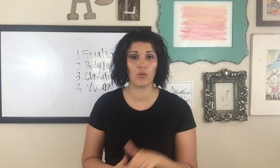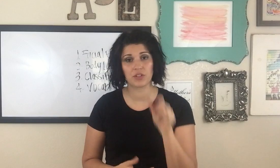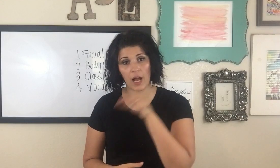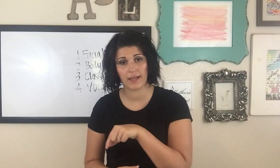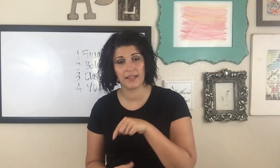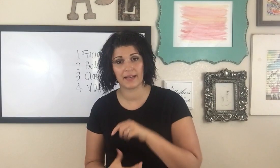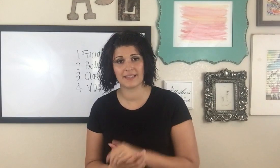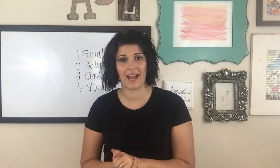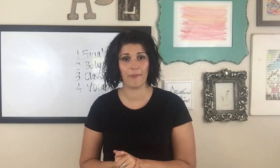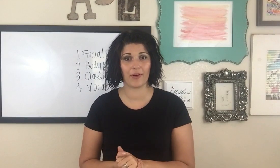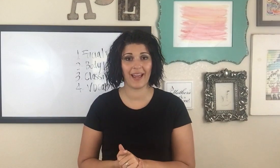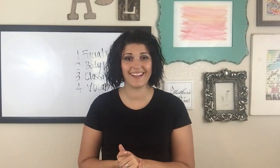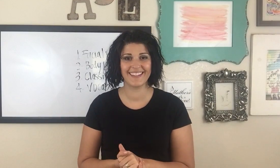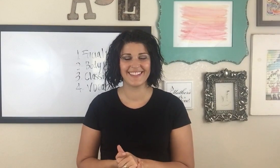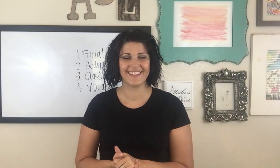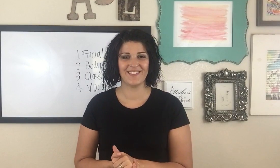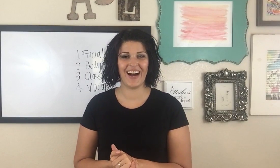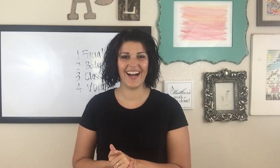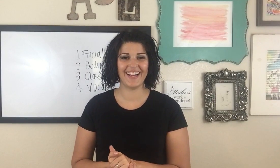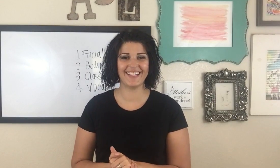and we'll talk the next time. Okay. Bye.